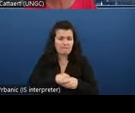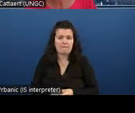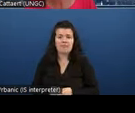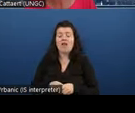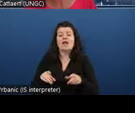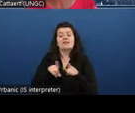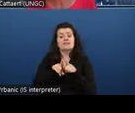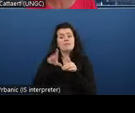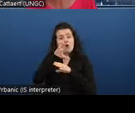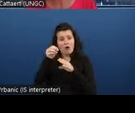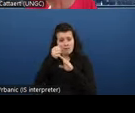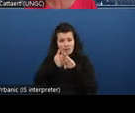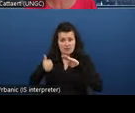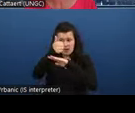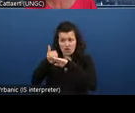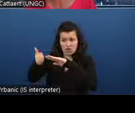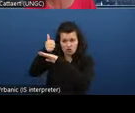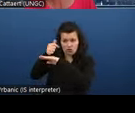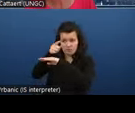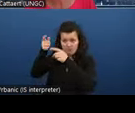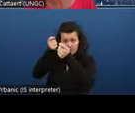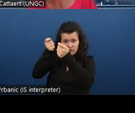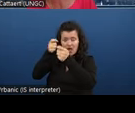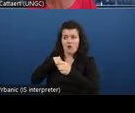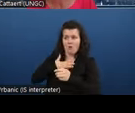have taken a lot of actions that they can show this. We also share this with the world.